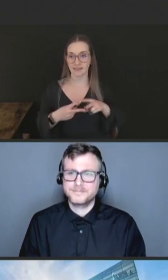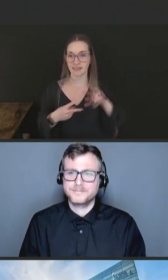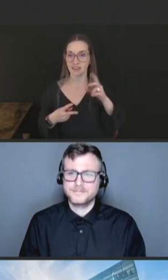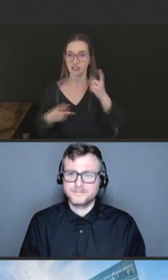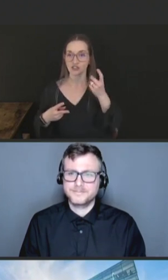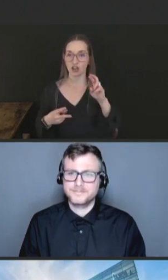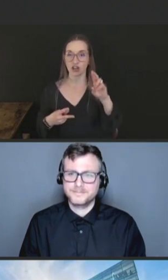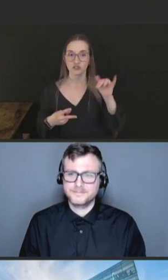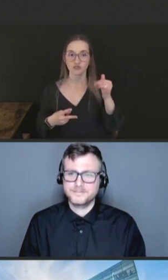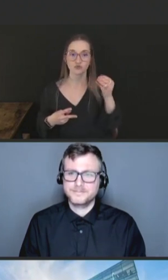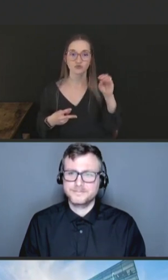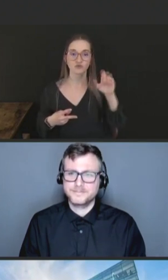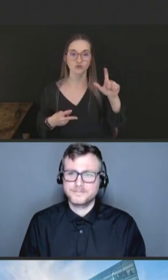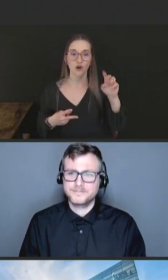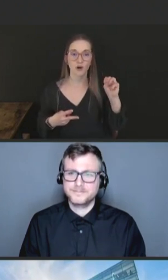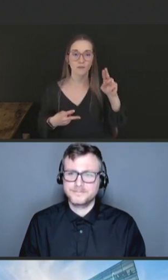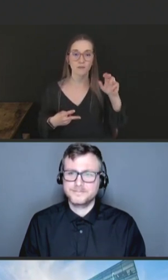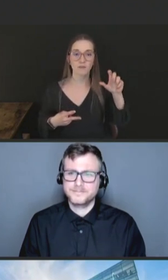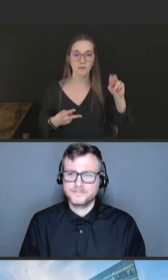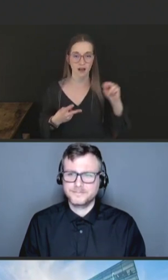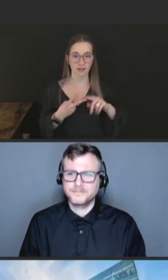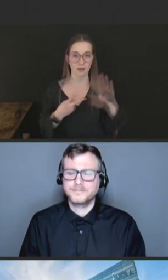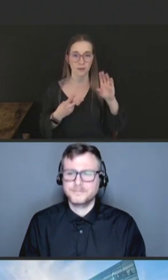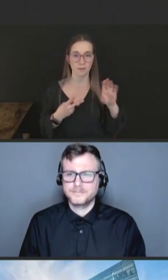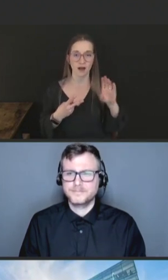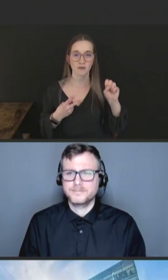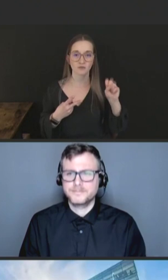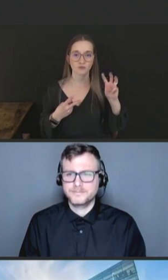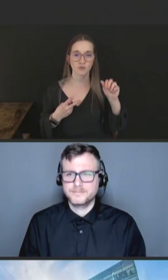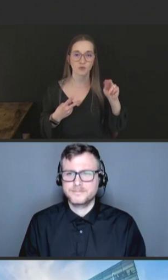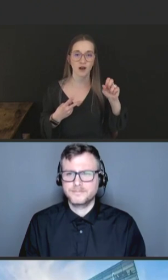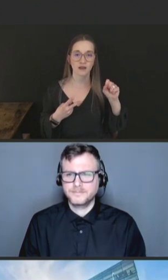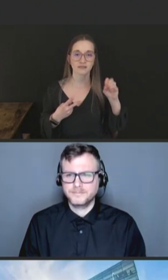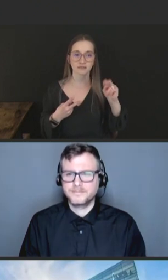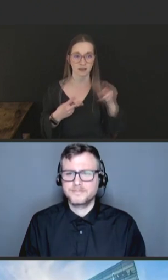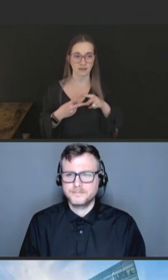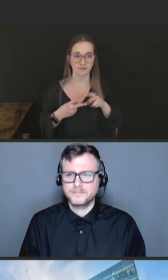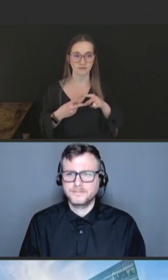co-chairs. Both are NVAC members. I think Dr. Mullen is going to lead the presentation,